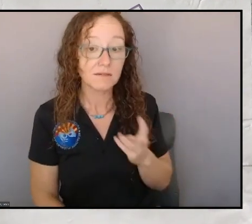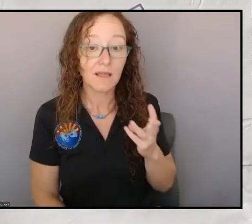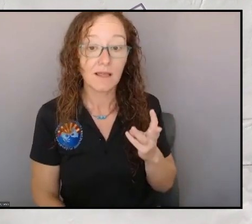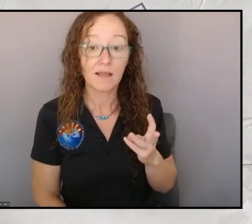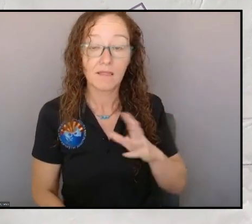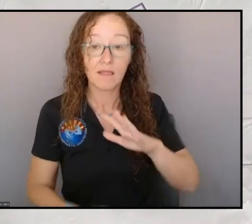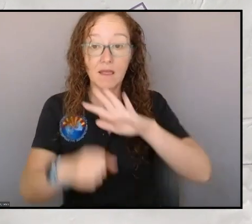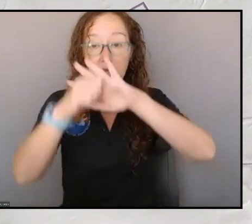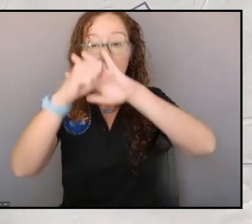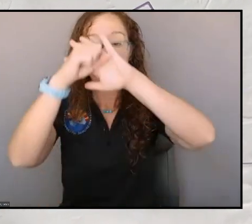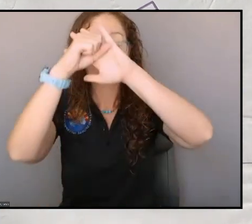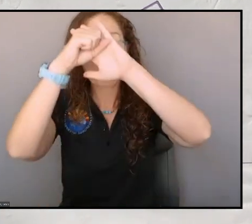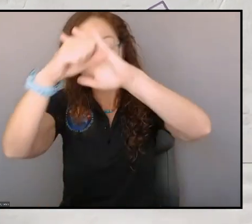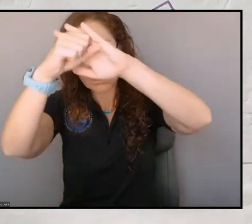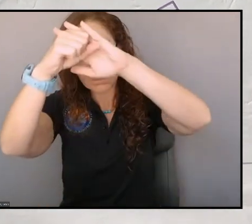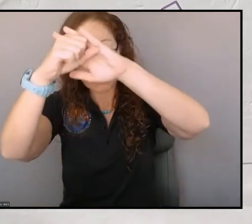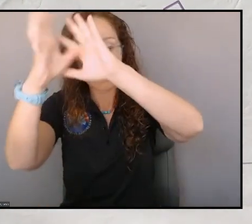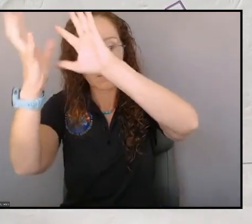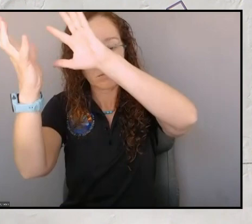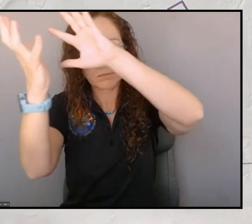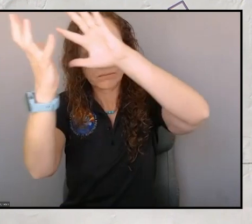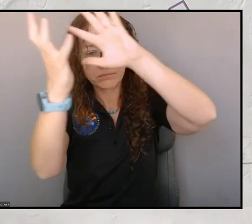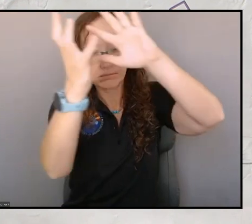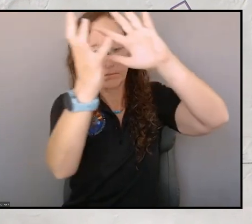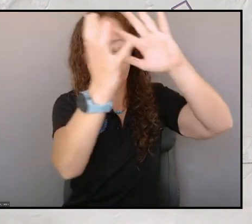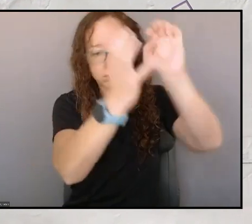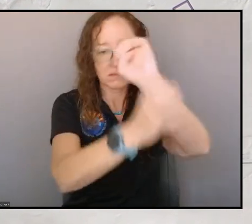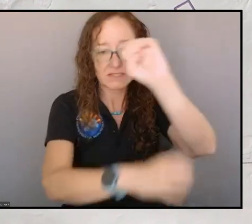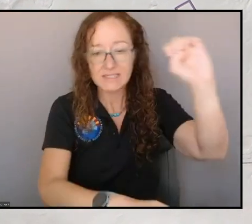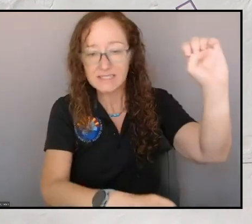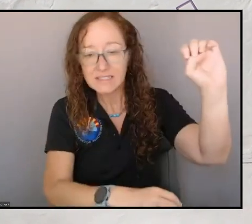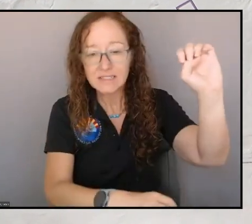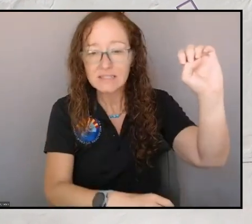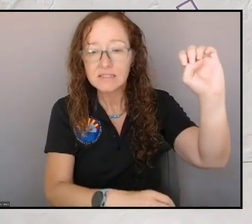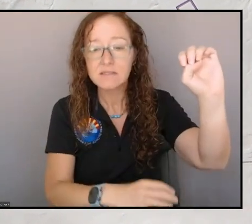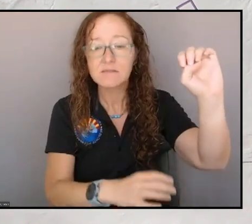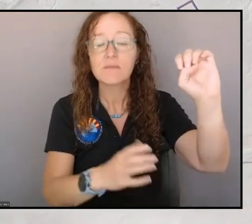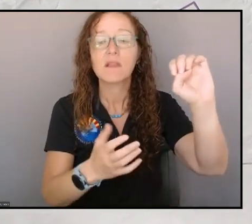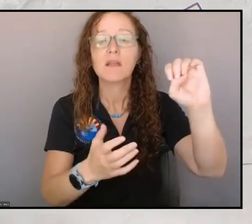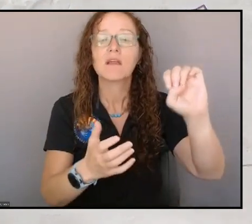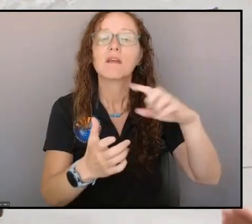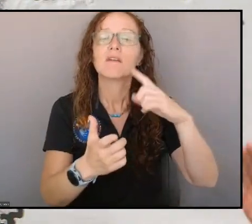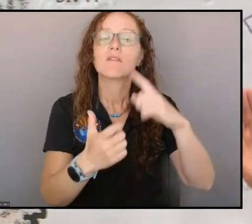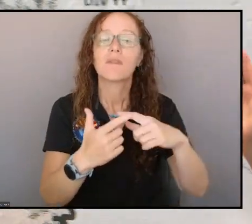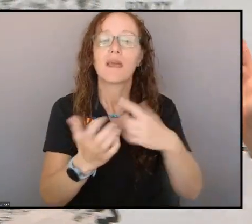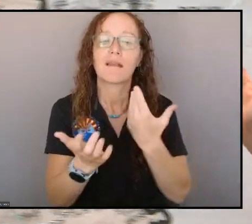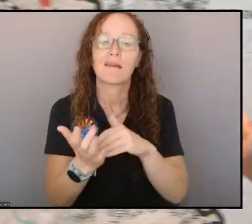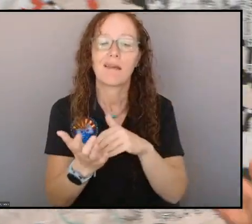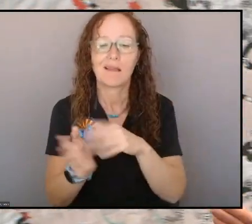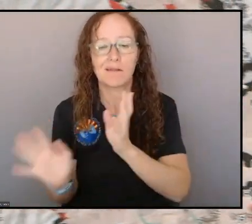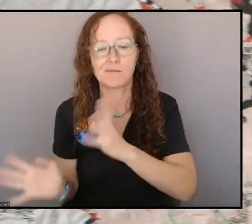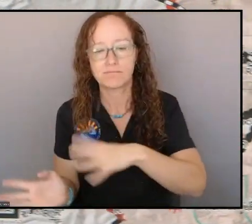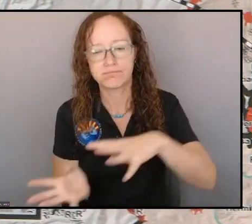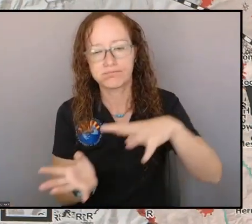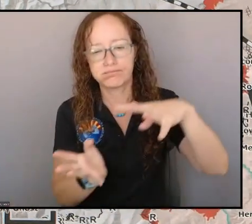and we'll begin to see a shift back to prevailing southwest flow. Especially for western areas. Could still see some